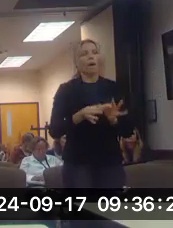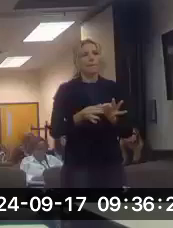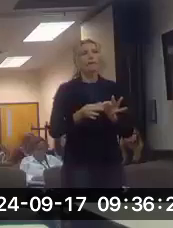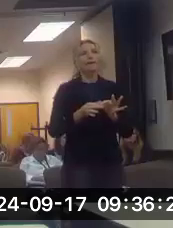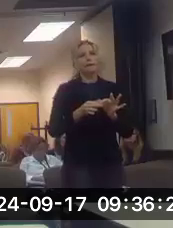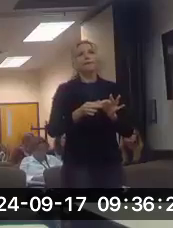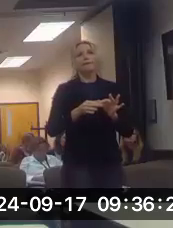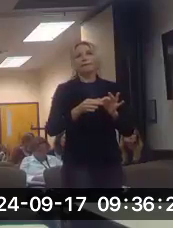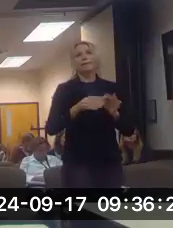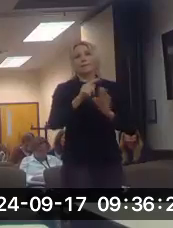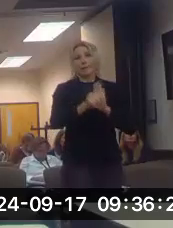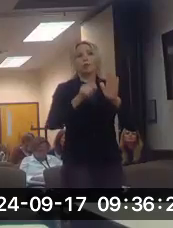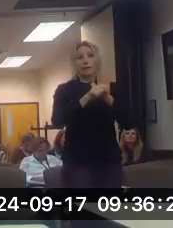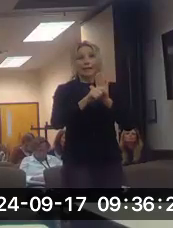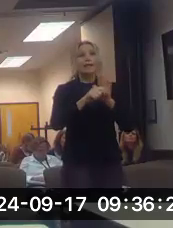Reginald Parson: needed to fully address these concerns.